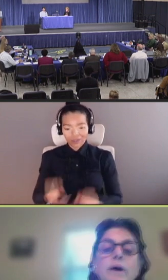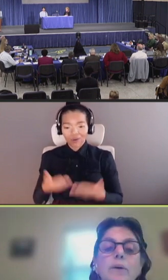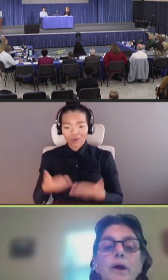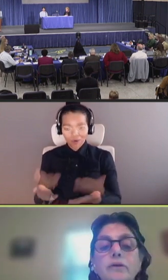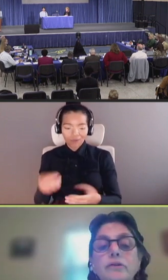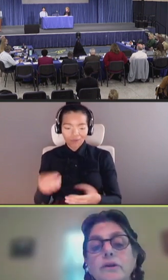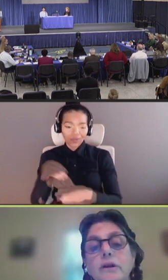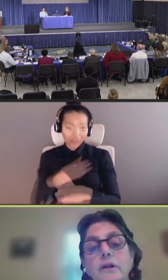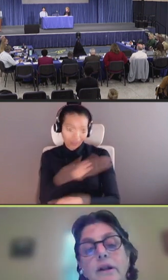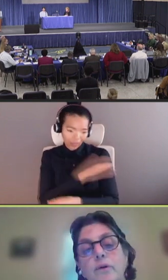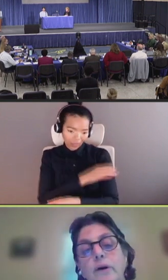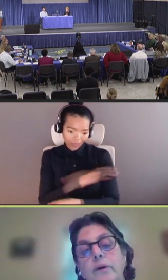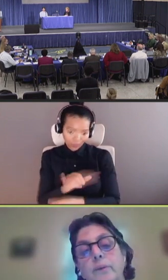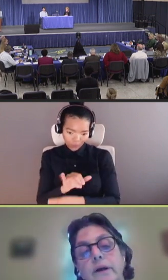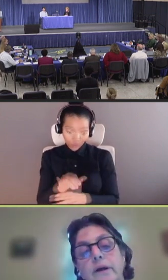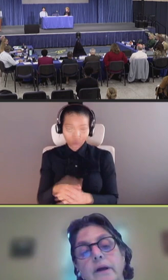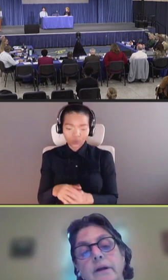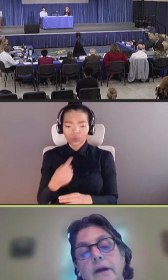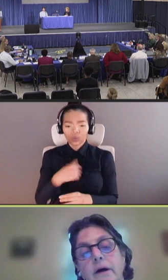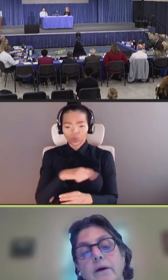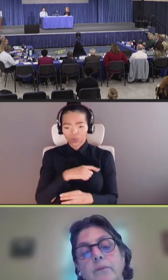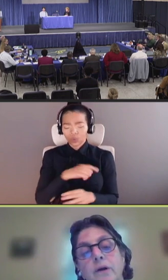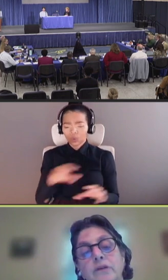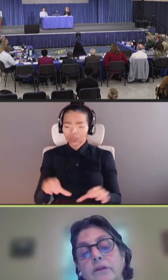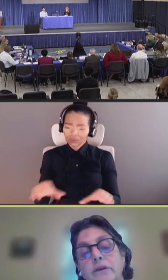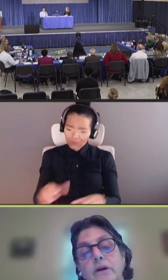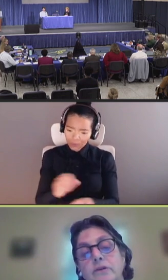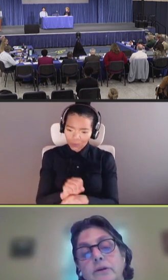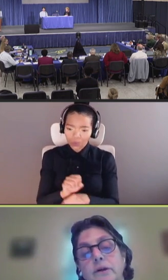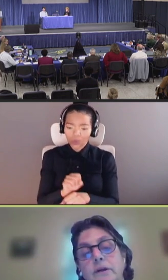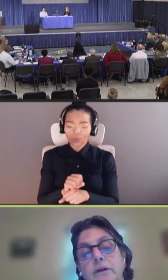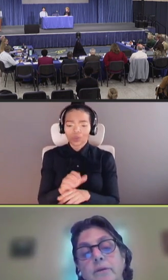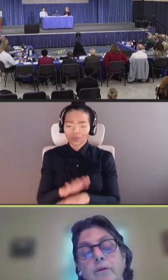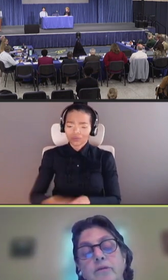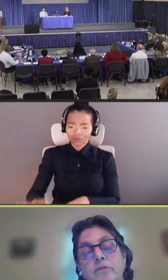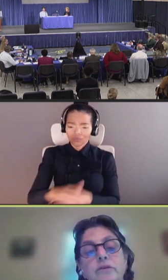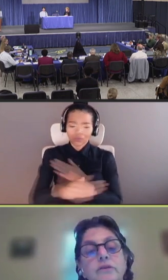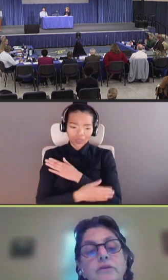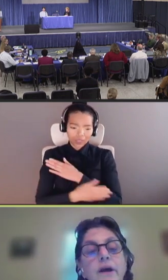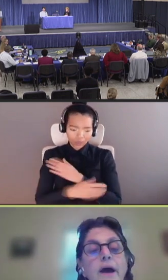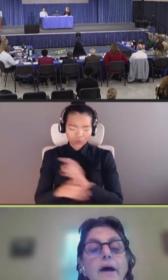We also did a lot of work. We in -- rest of the country and a number of places had a lot